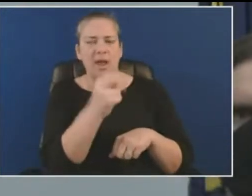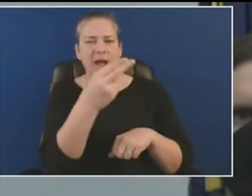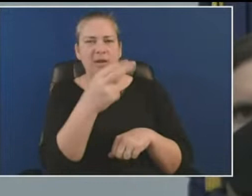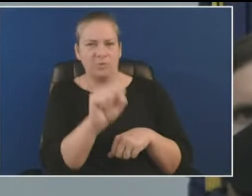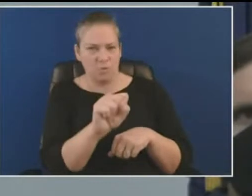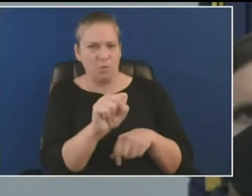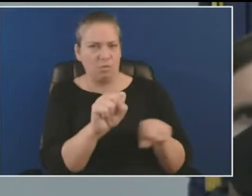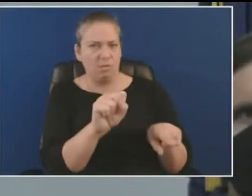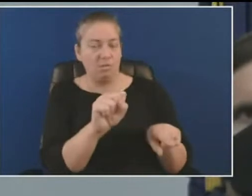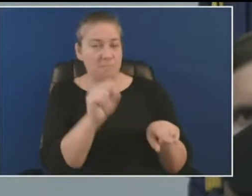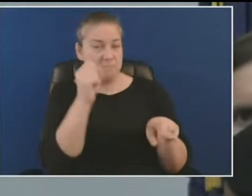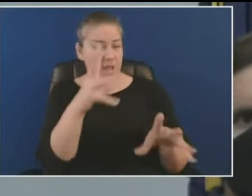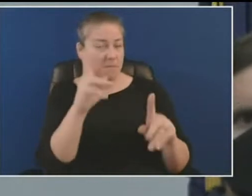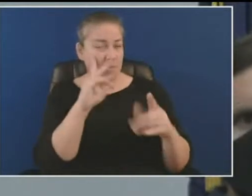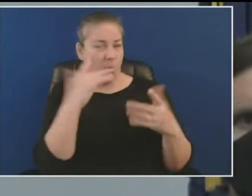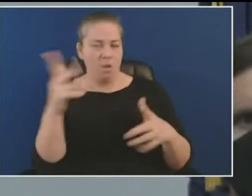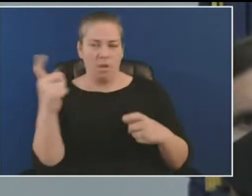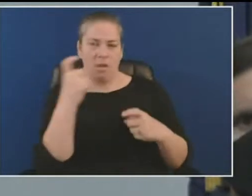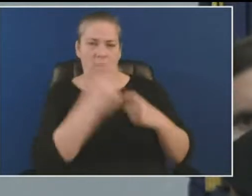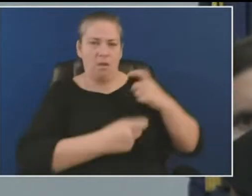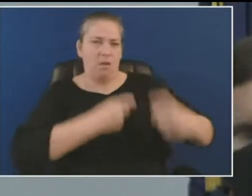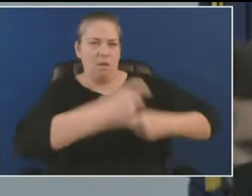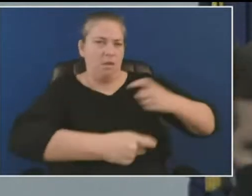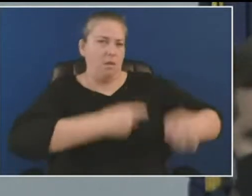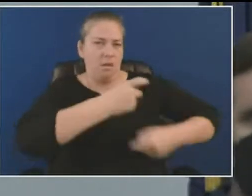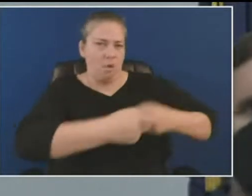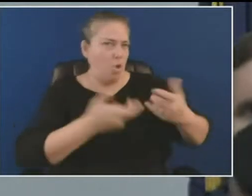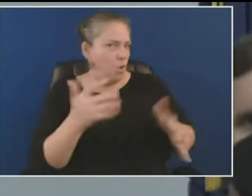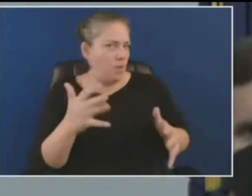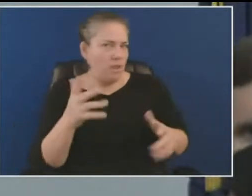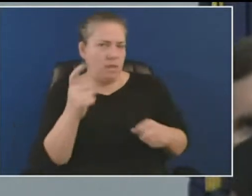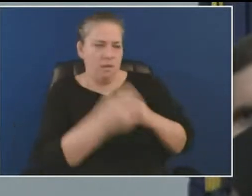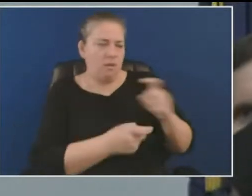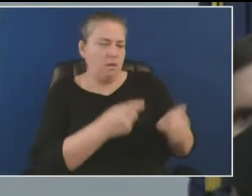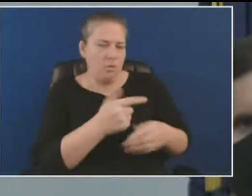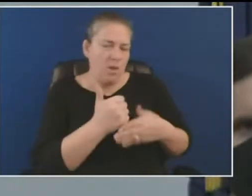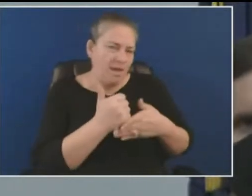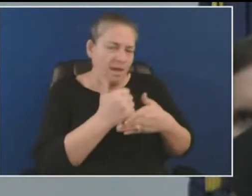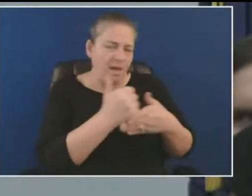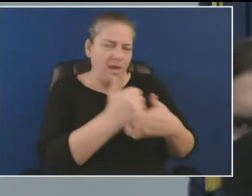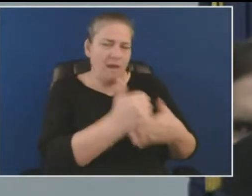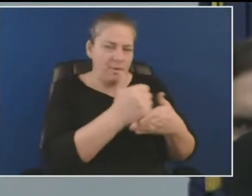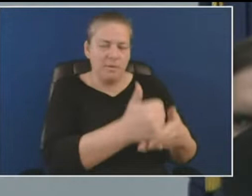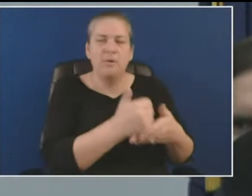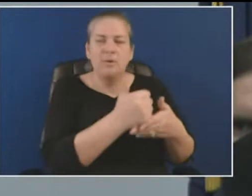given in kind donations to the Red Cross at South Central High School.